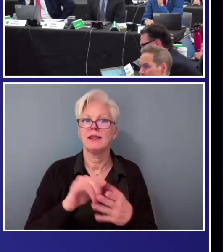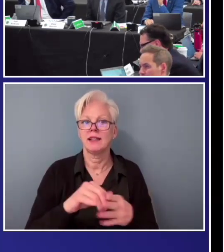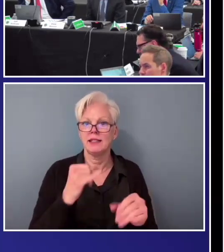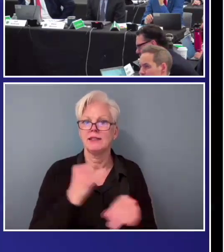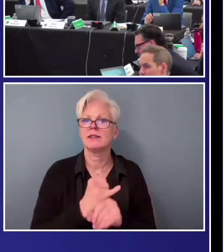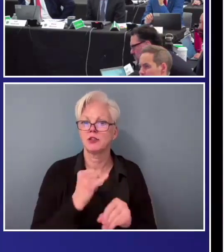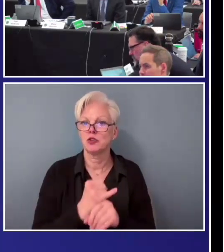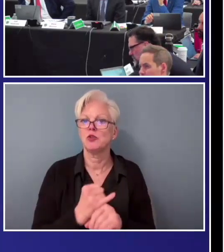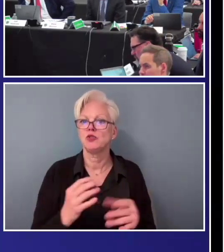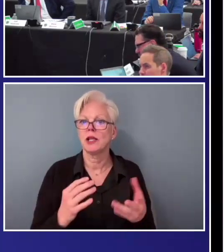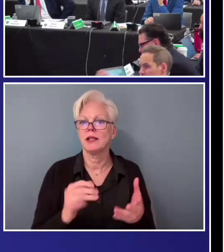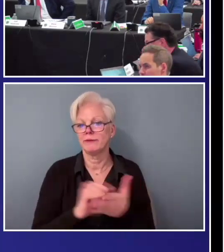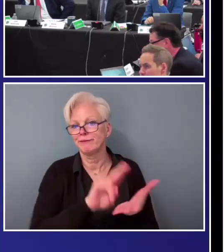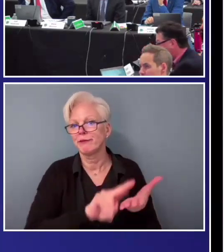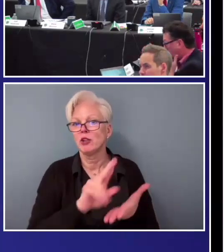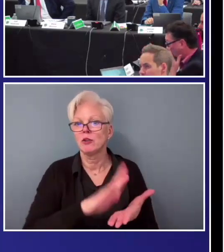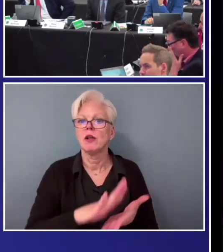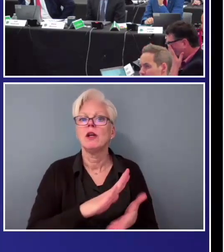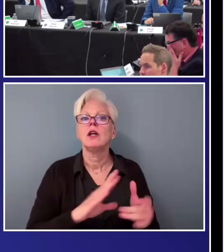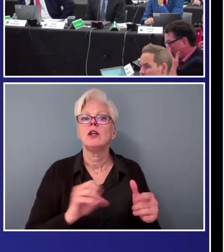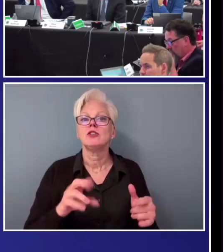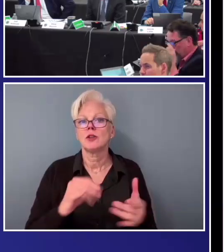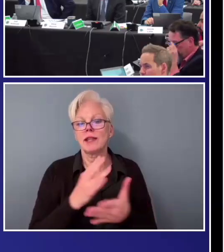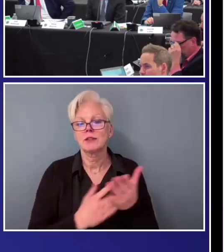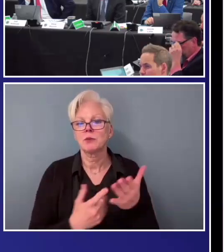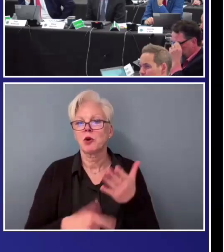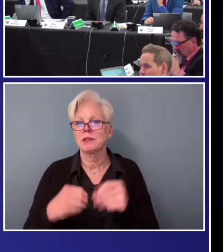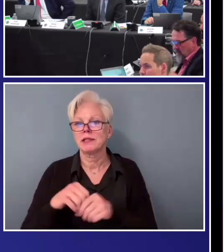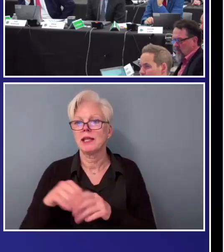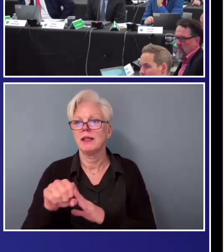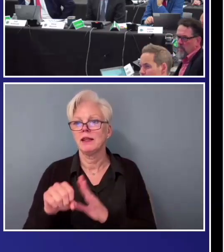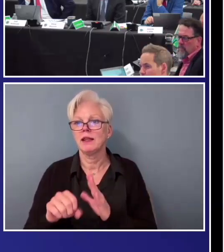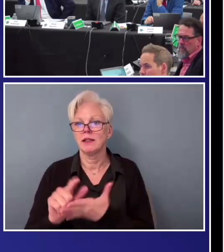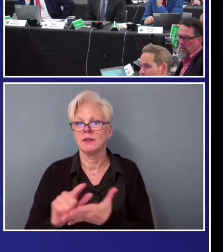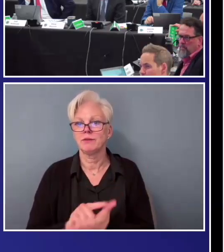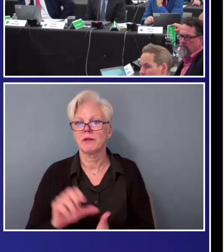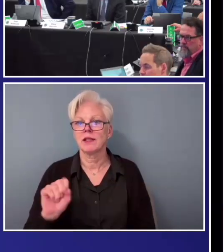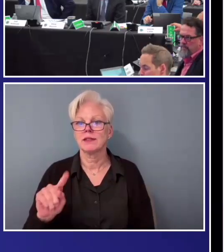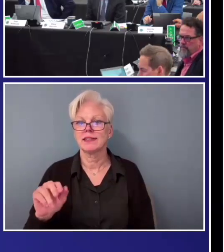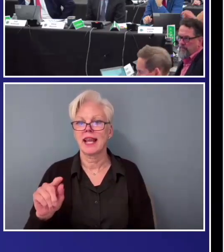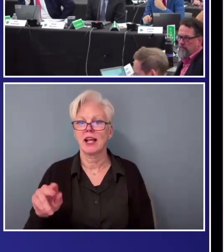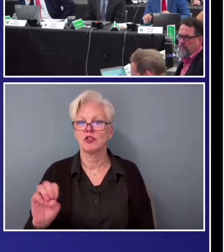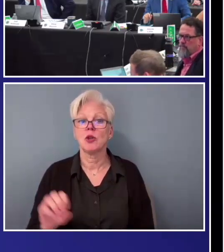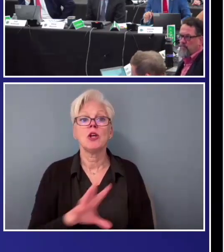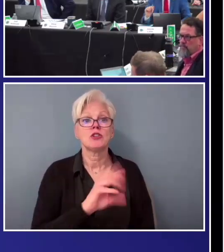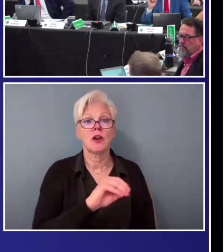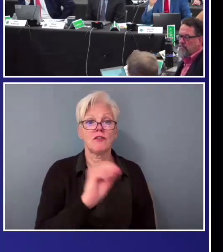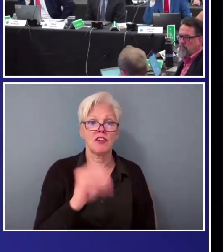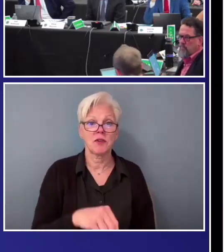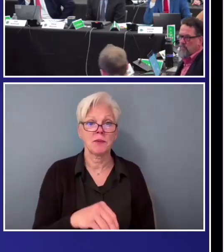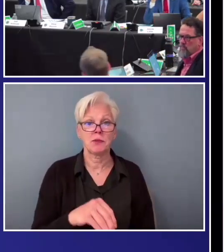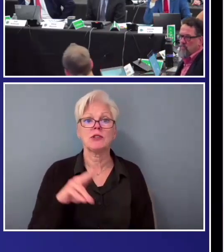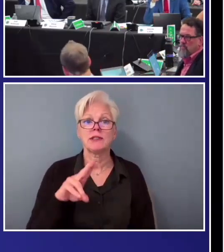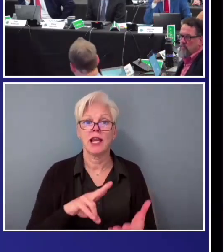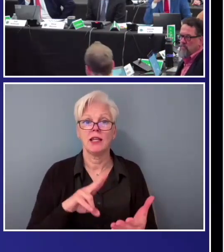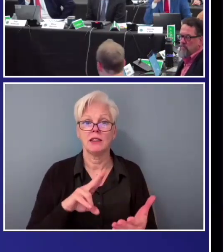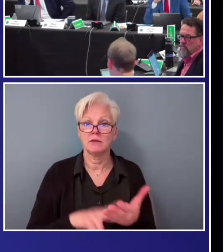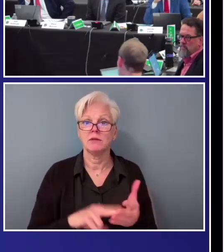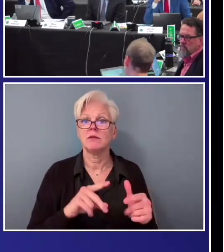This was -- this is part of what is in the statute. So if 50% of the students enrolled at the institution are from the state and